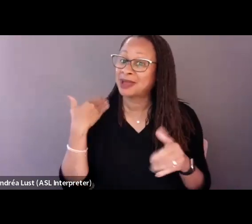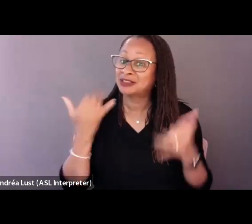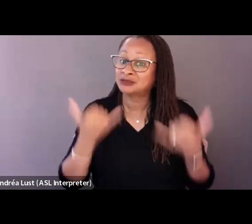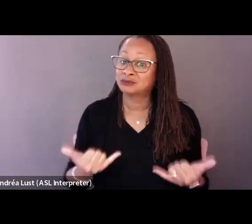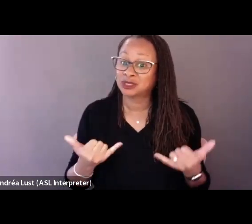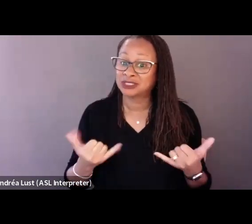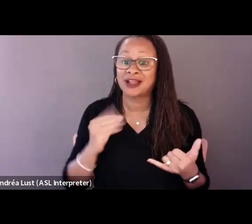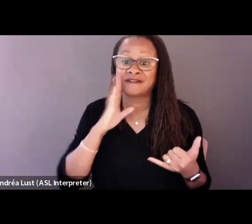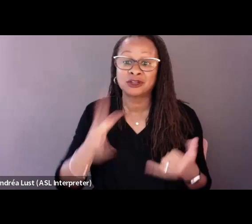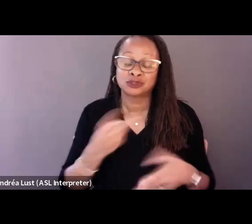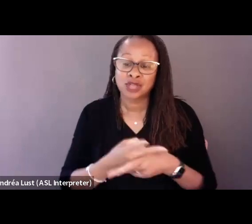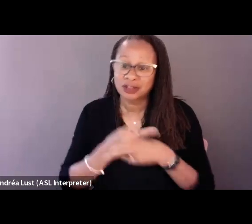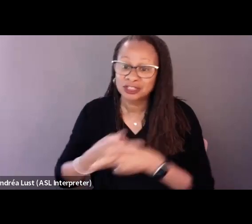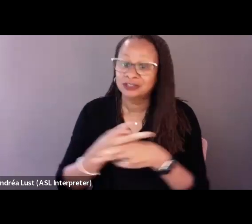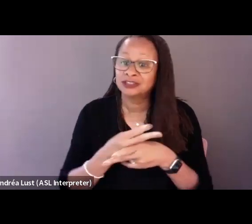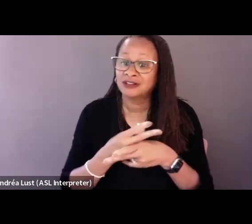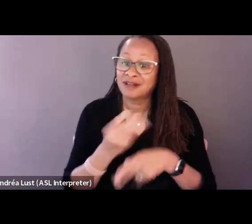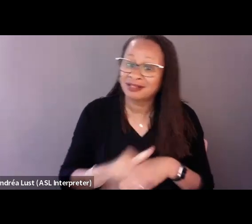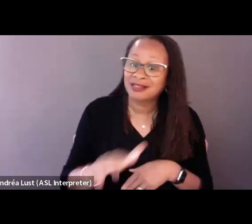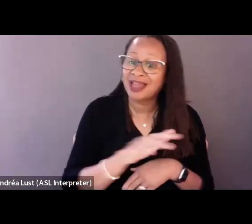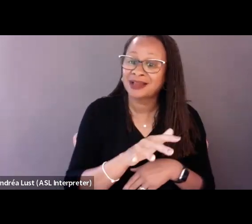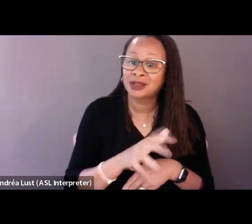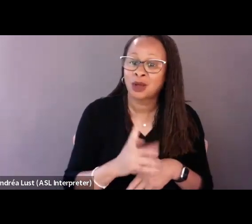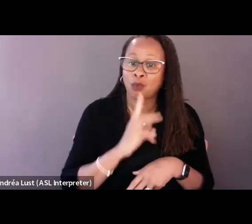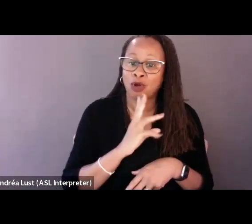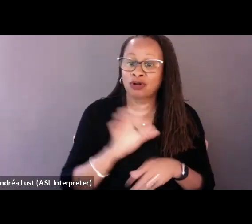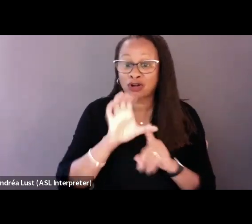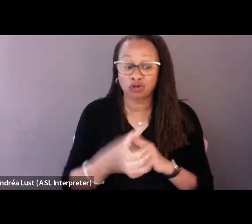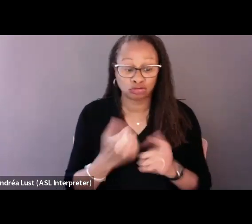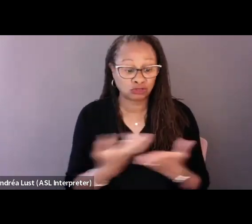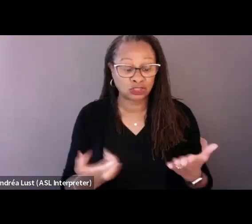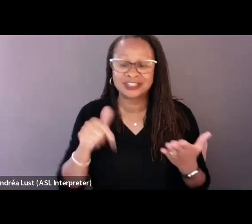water, and cultural resources in the unseated territory of Los Angeles.